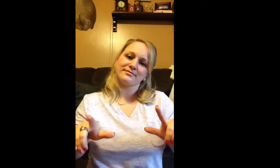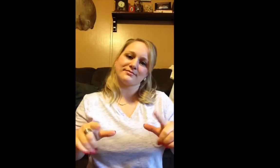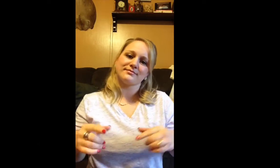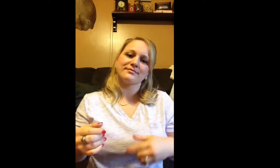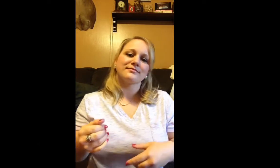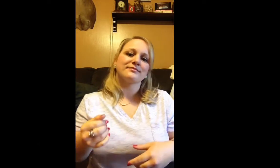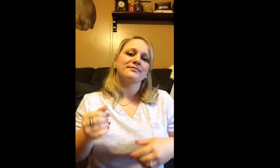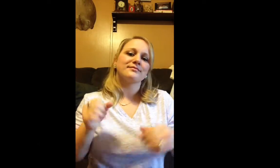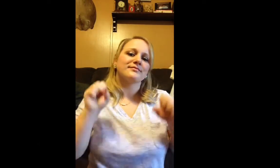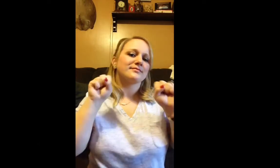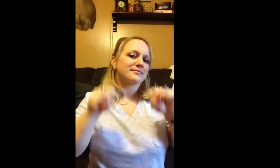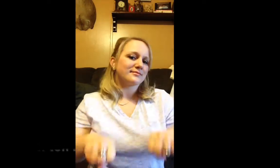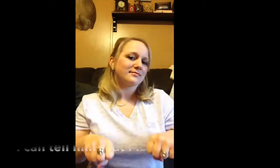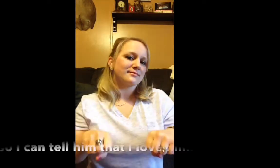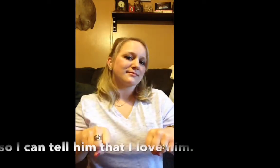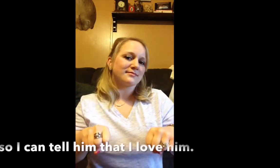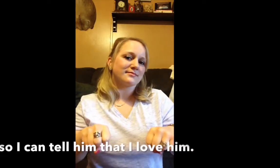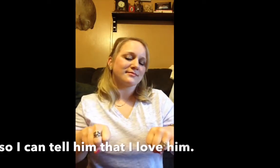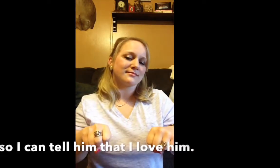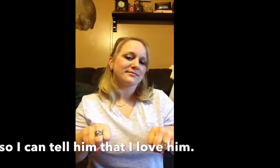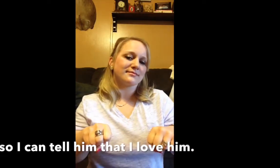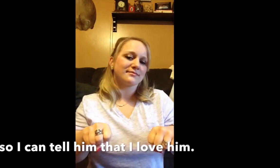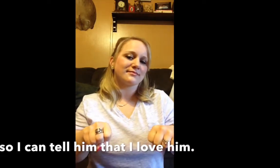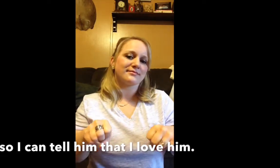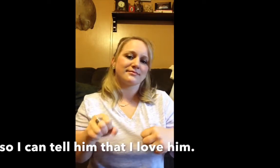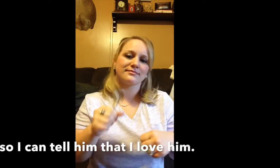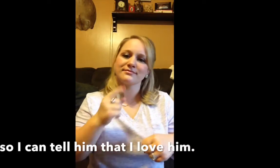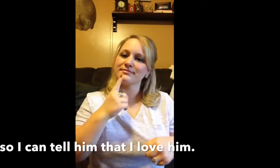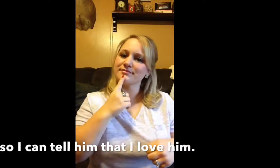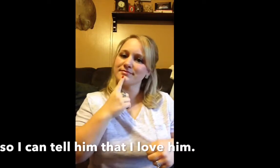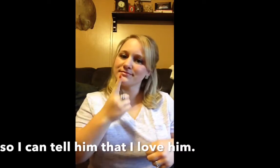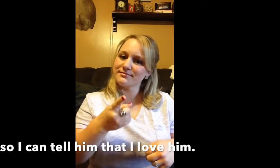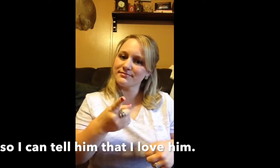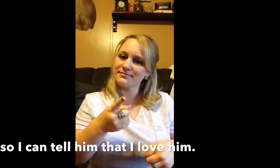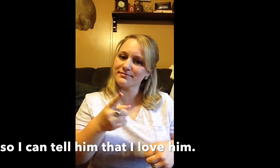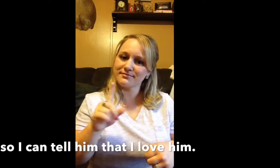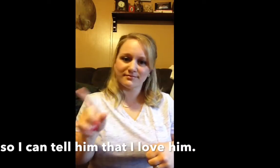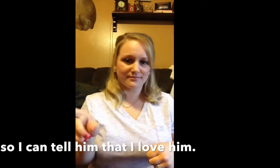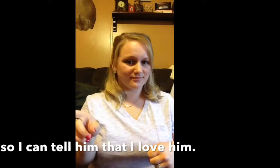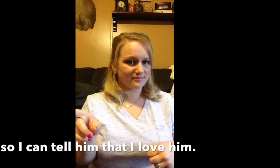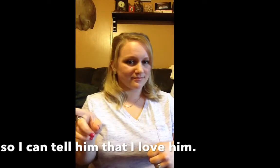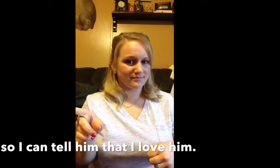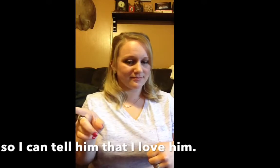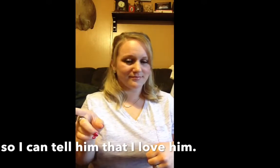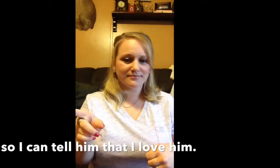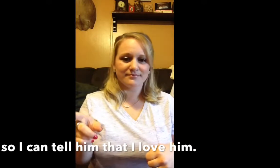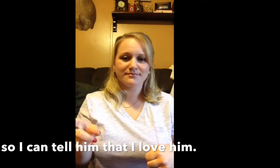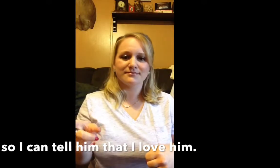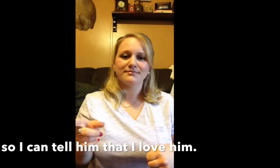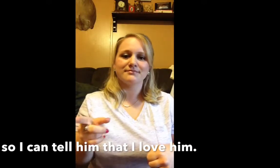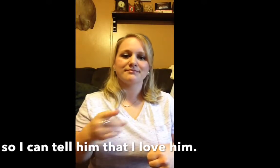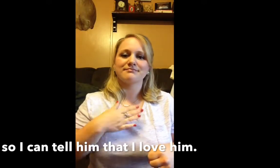And ASL is just so unique because I can express my ideas through deaf art.